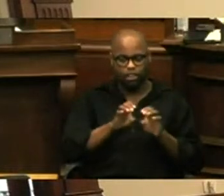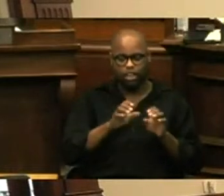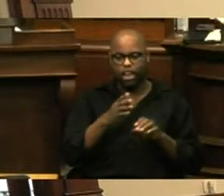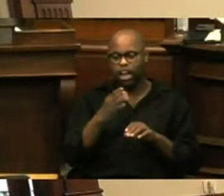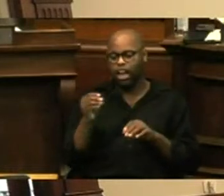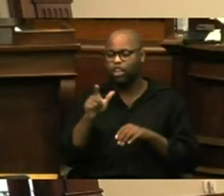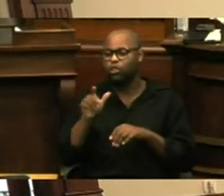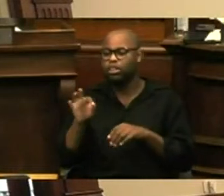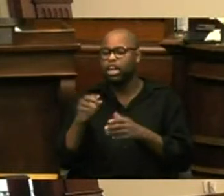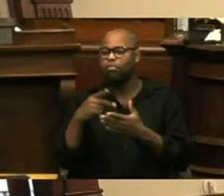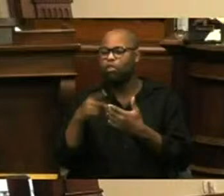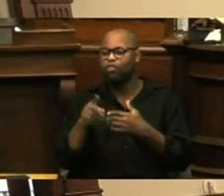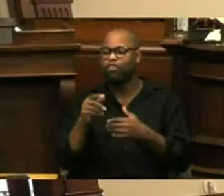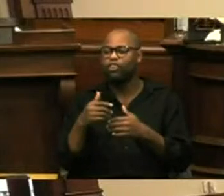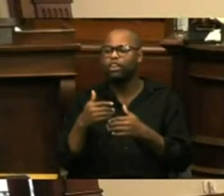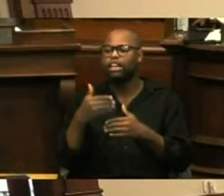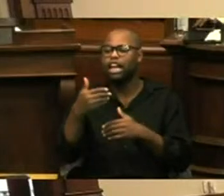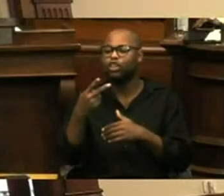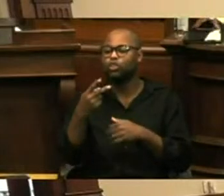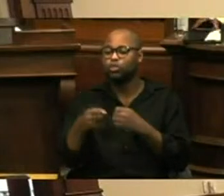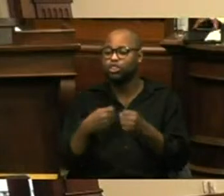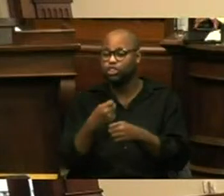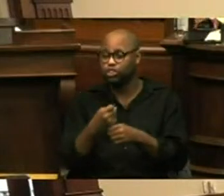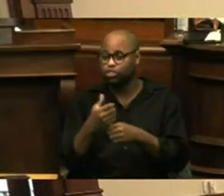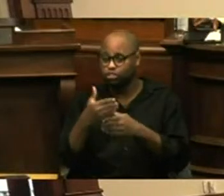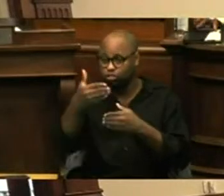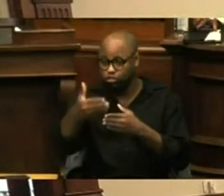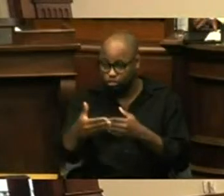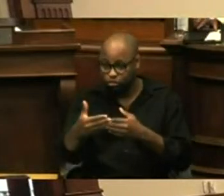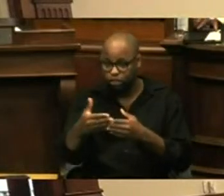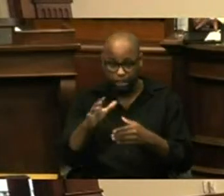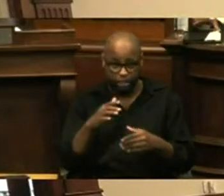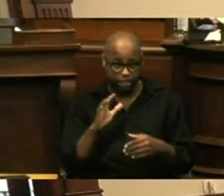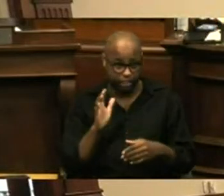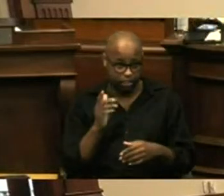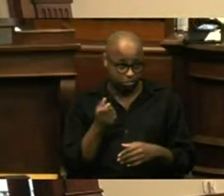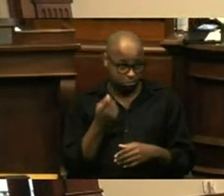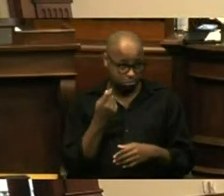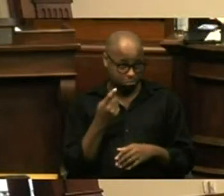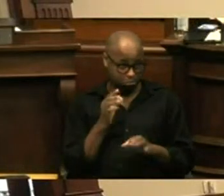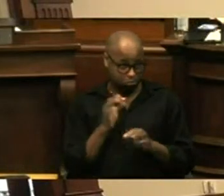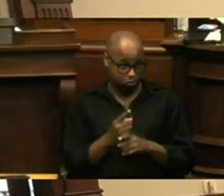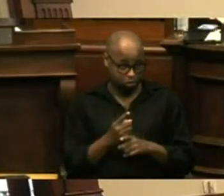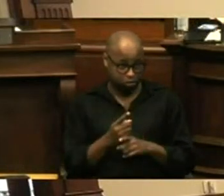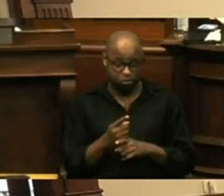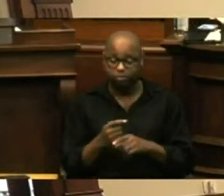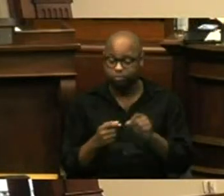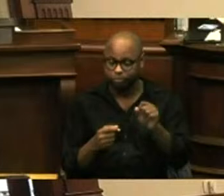evaluating, developing evaluation and then evaluating the 29 programs for the next two